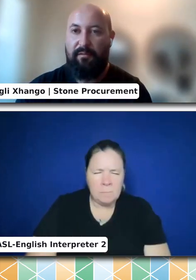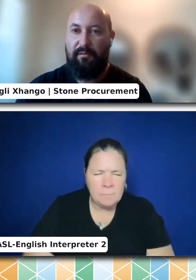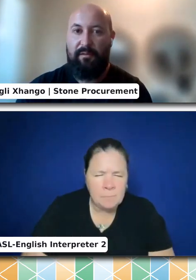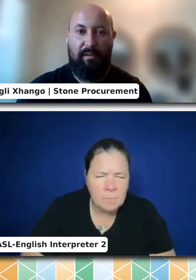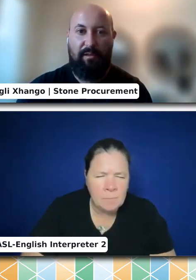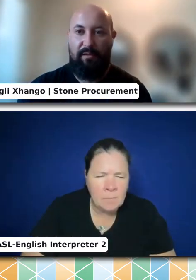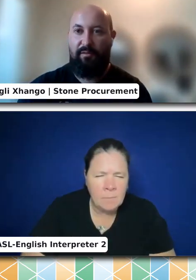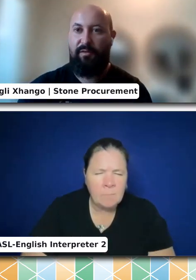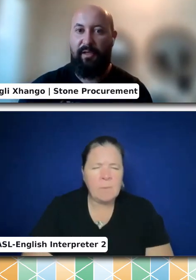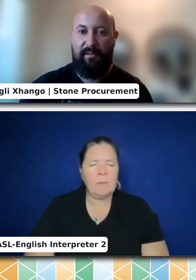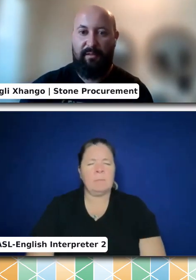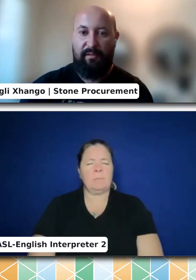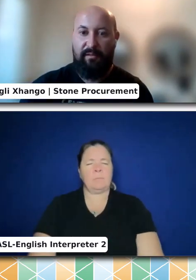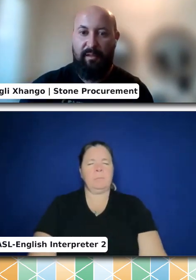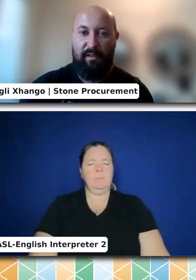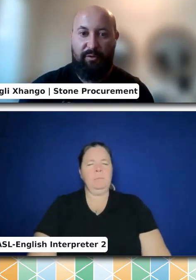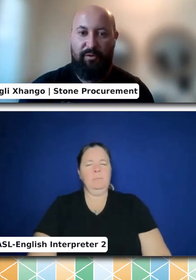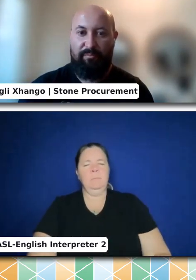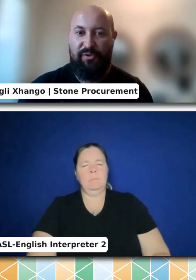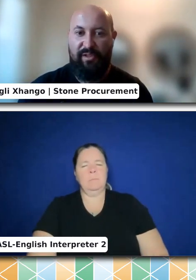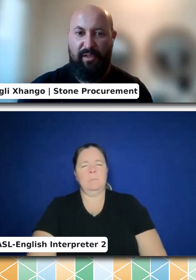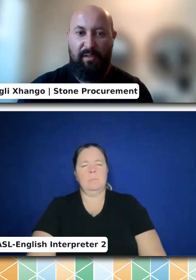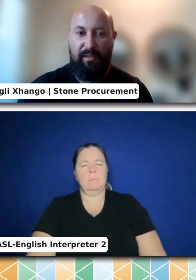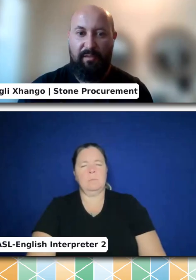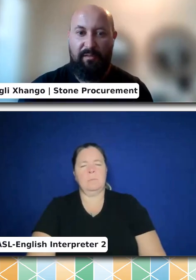Okay. Uh, good to proceed?